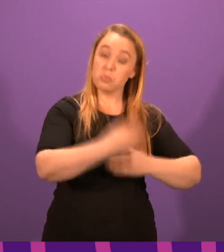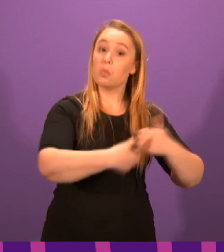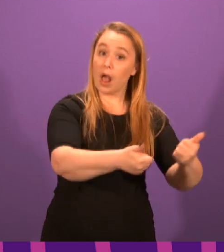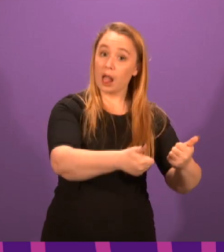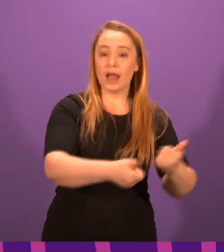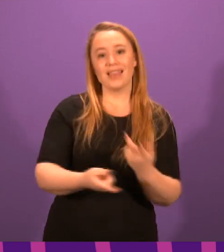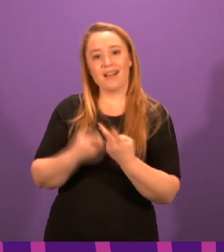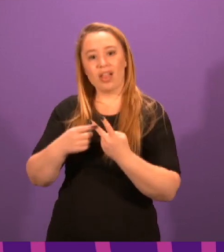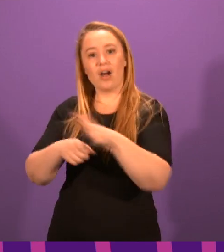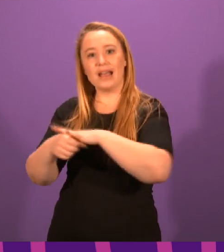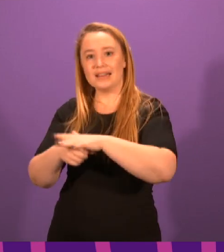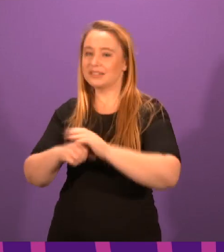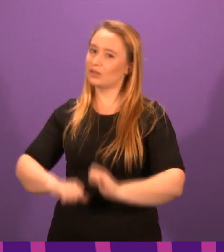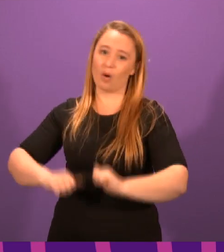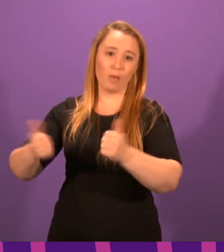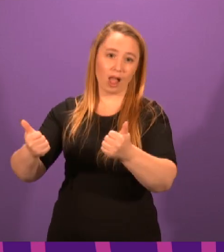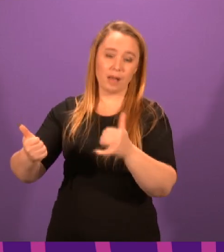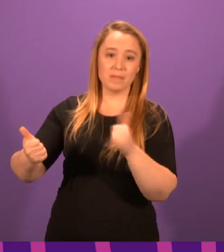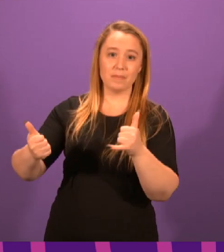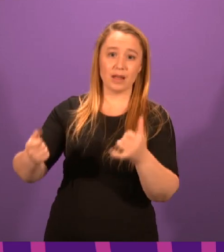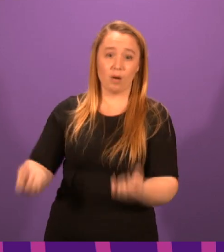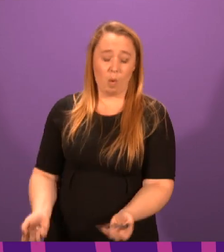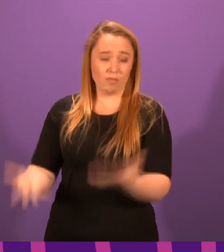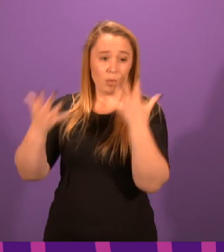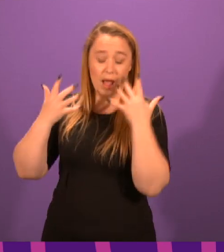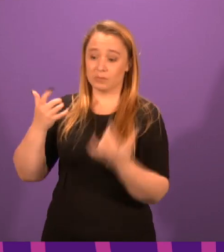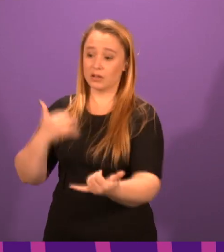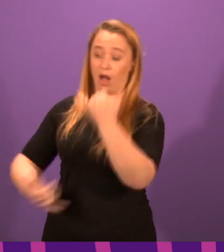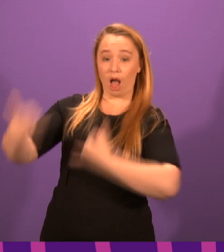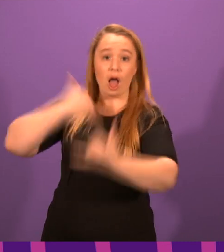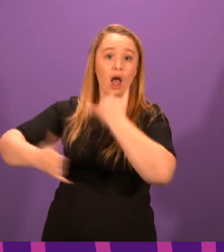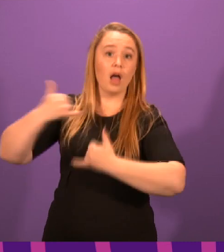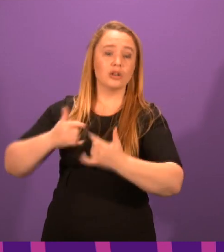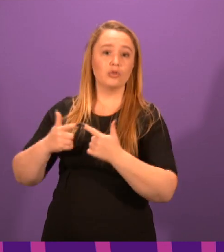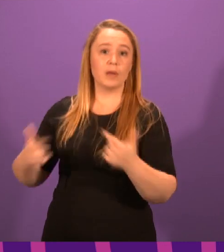either because they have been overwhelmed by telephone enquiries and were not staffed